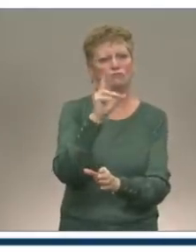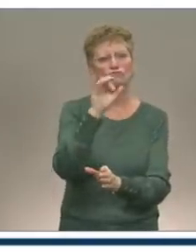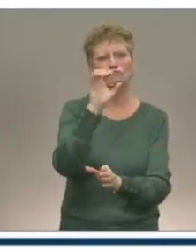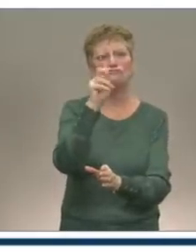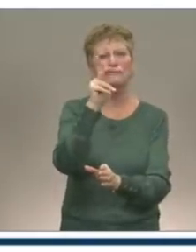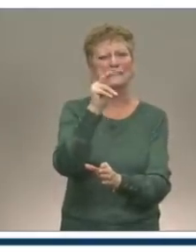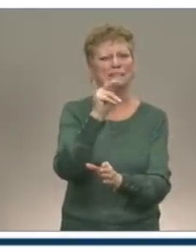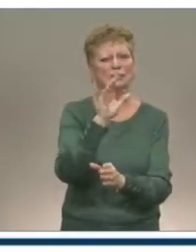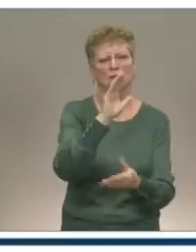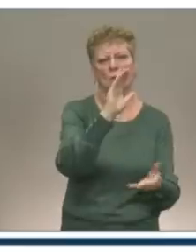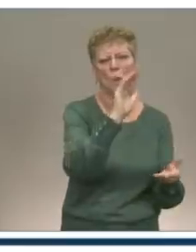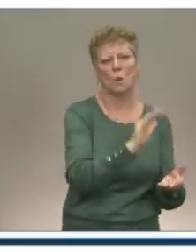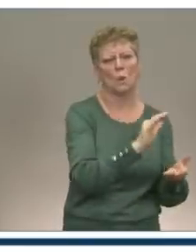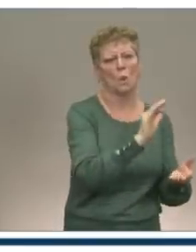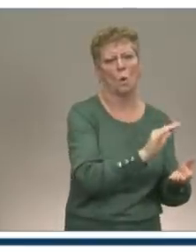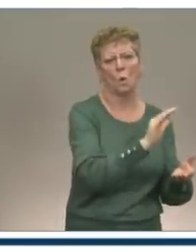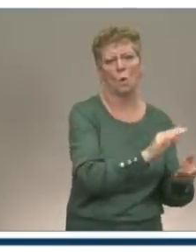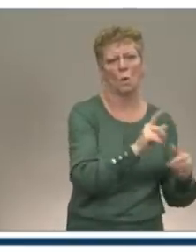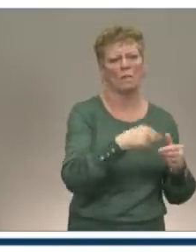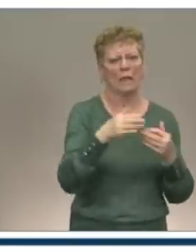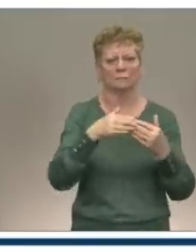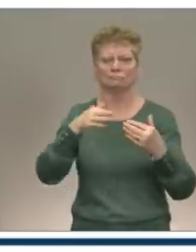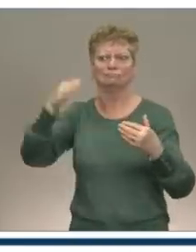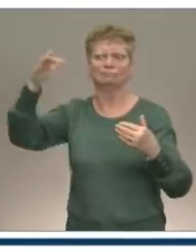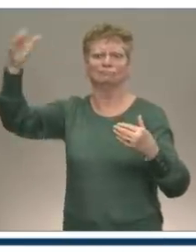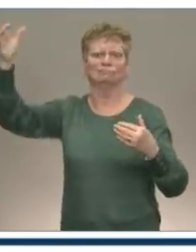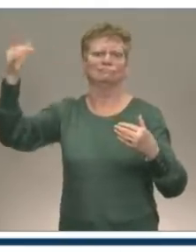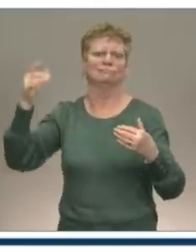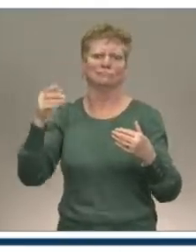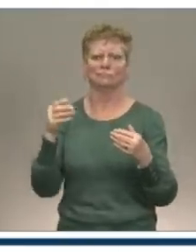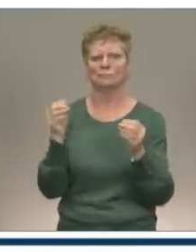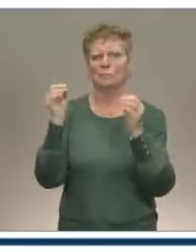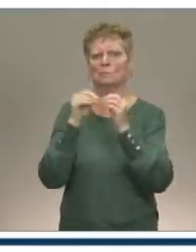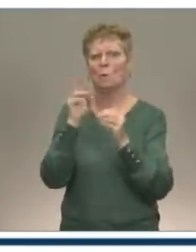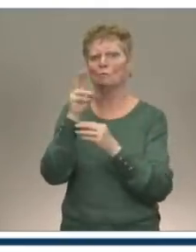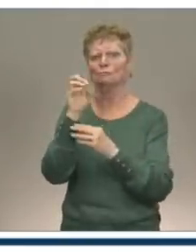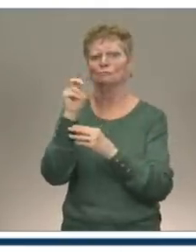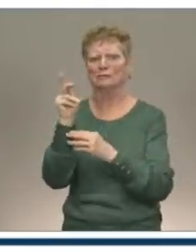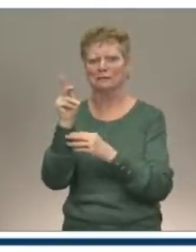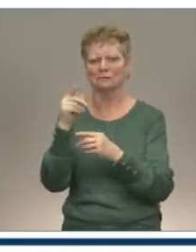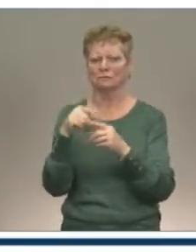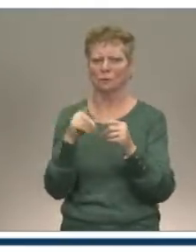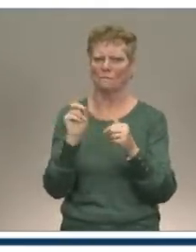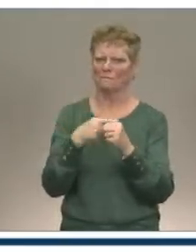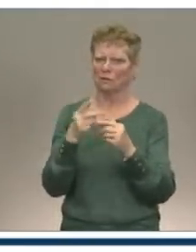waning immunity than the older age group so we have to make older groups a priority as well as